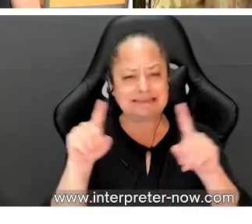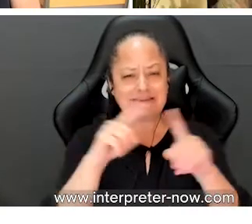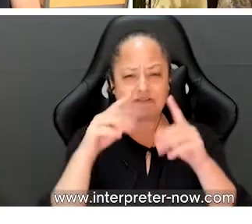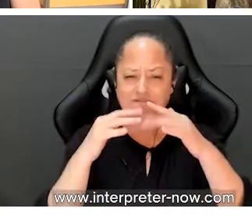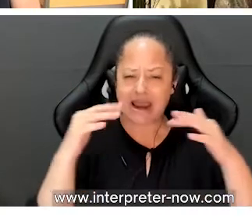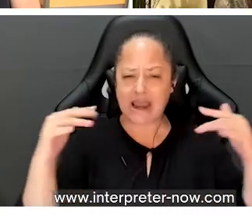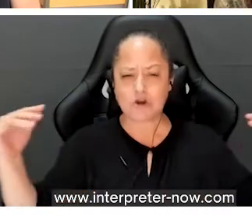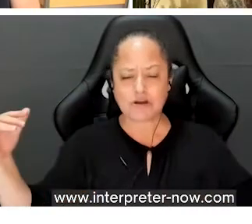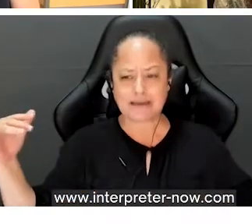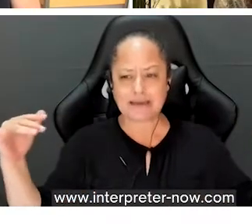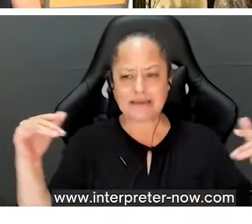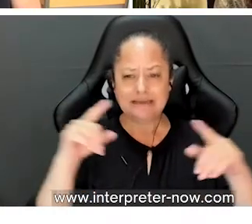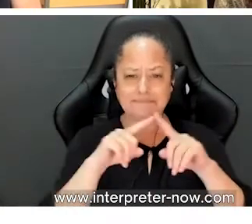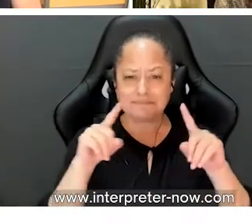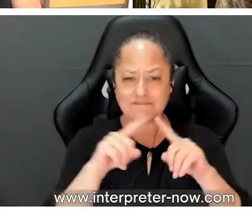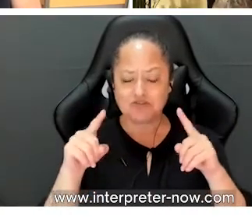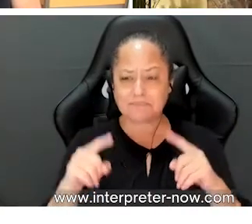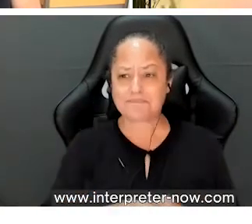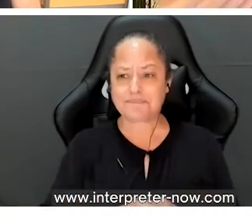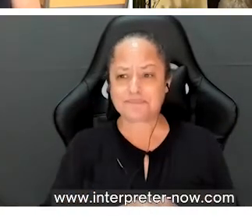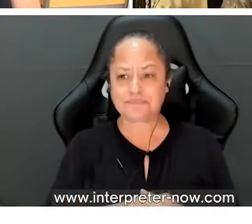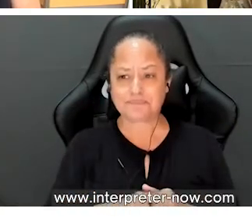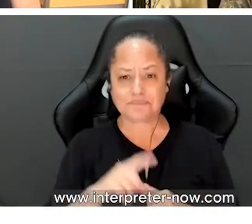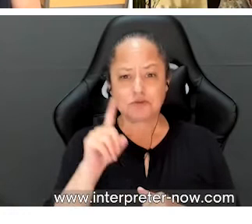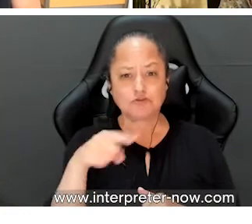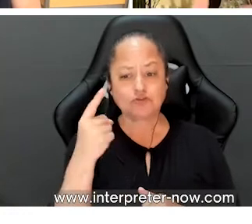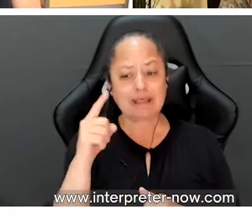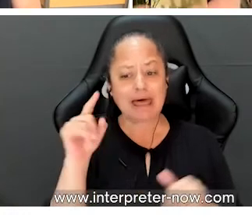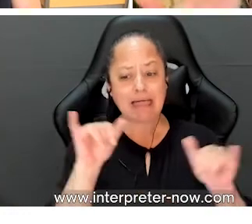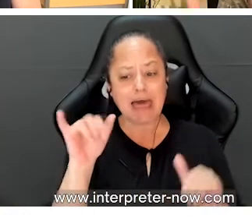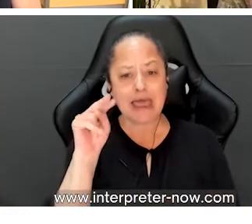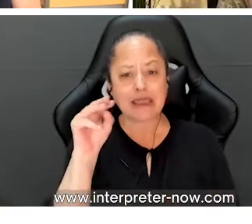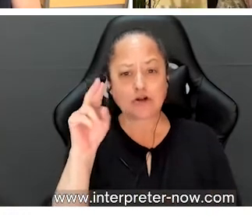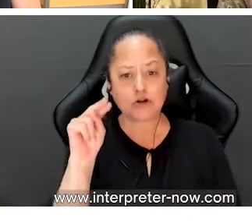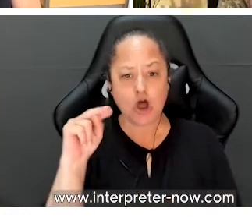on and on all of these different things, that just like non-Muslims, like think of yourself,